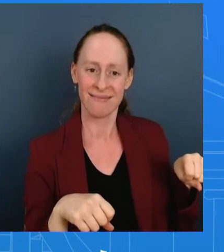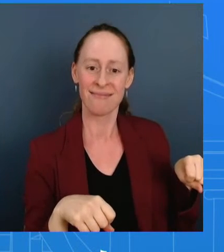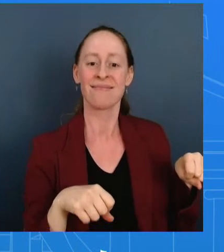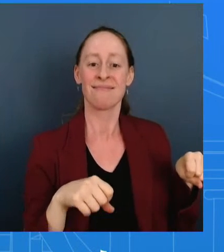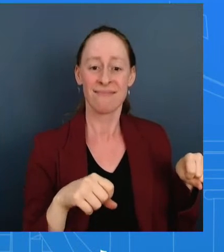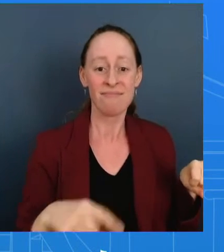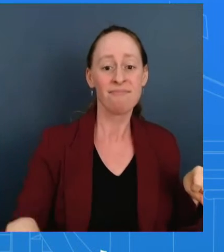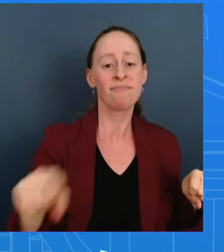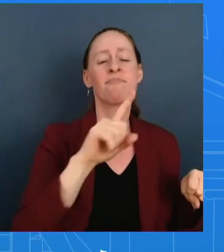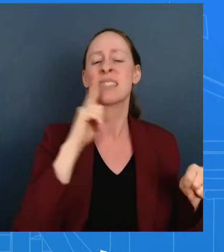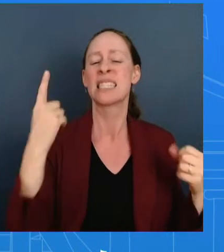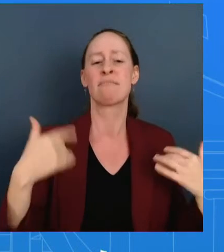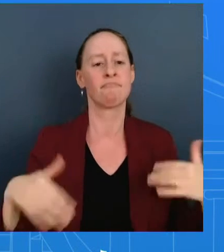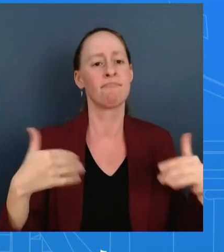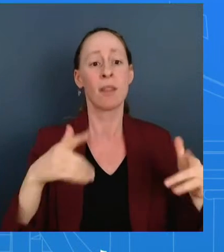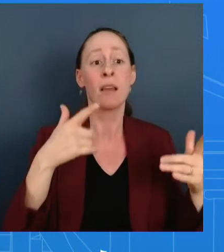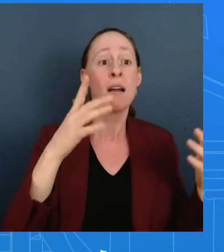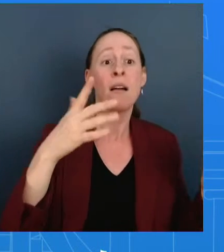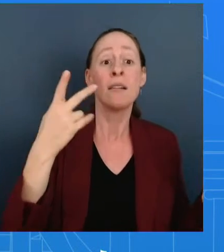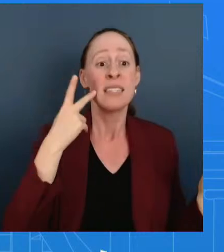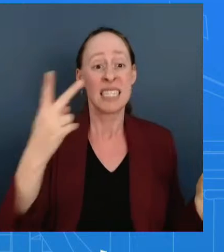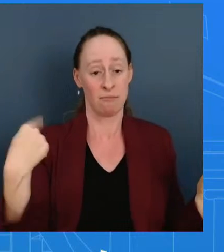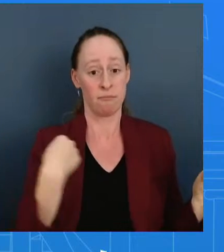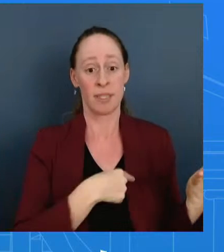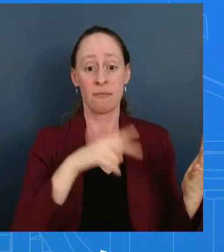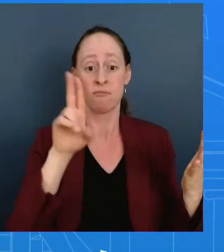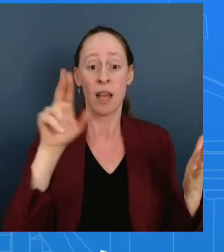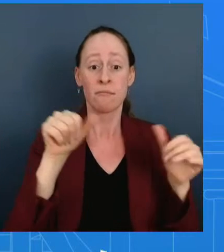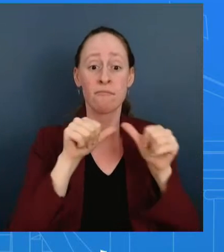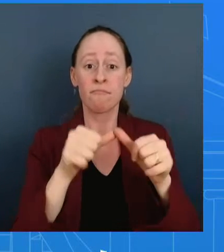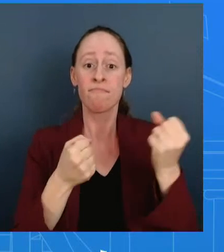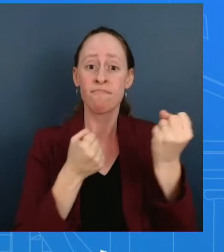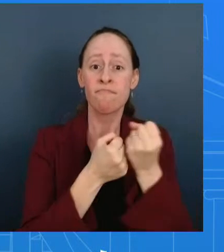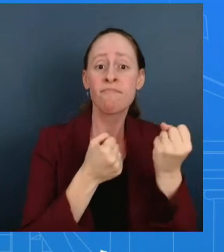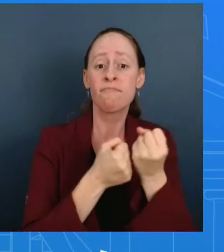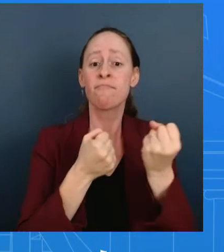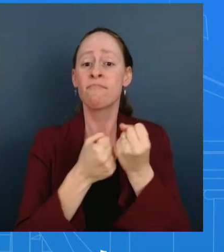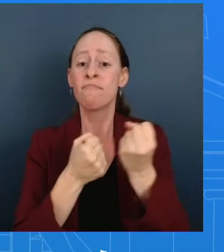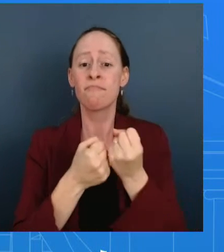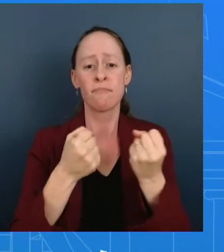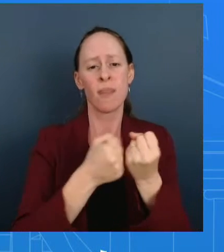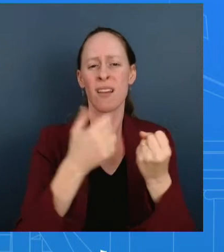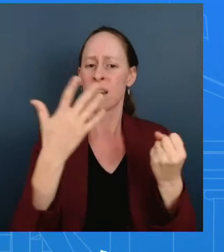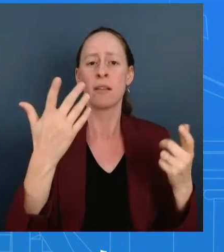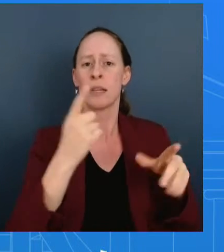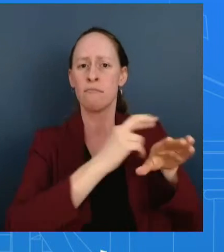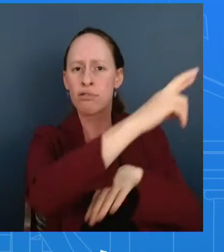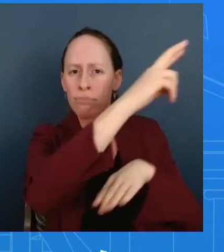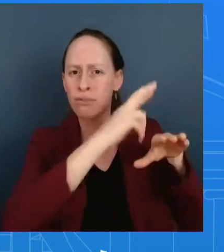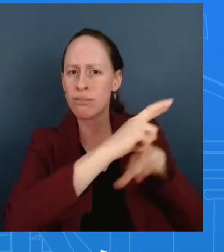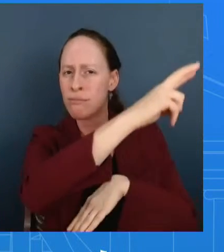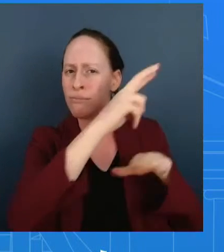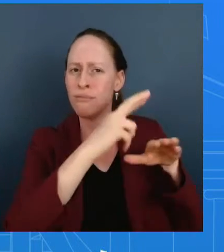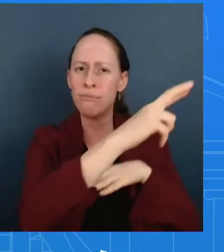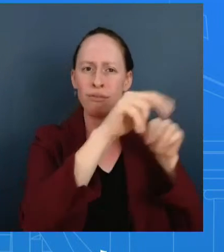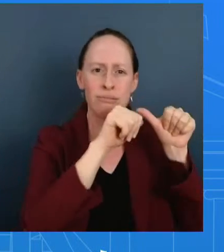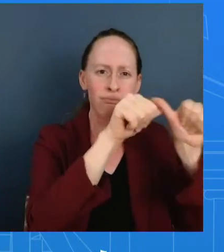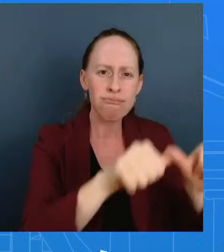the long-range strike missiles -- to good use in Crimea, destroying Russian surface-to-air missile systems, command nodes, airfields.